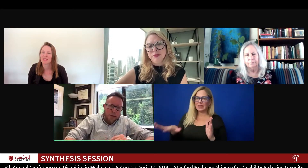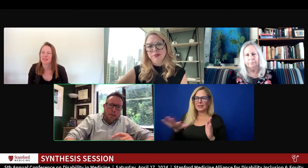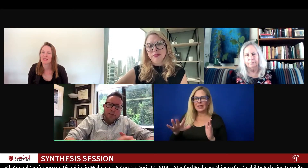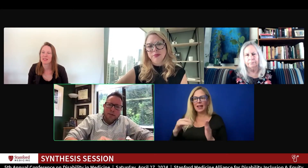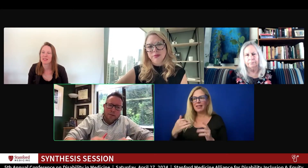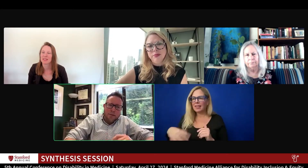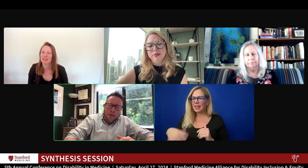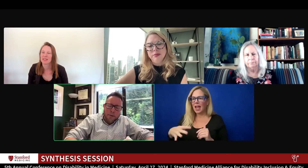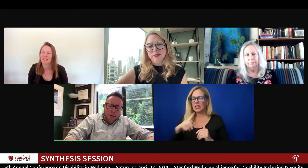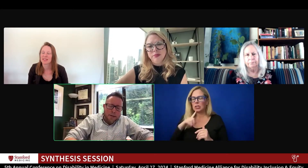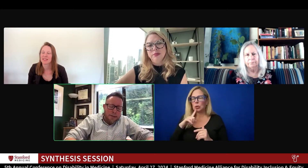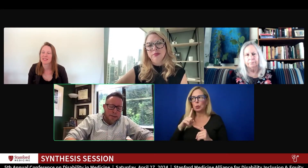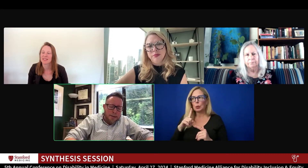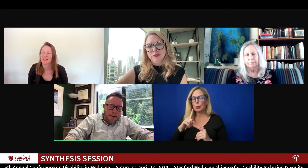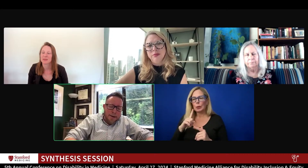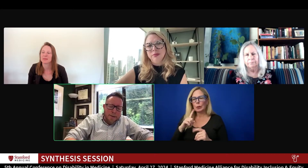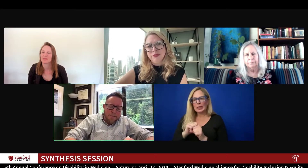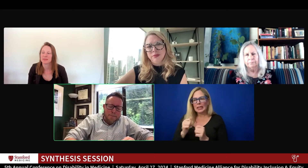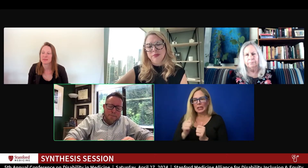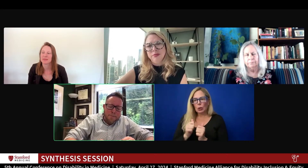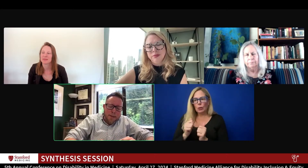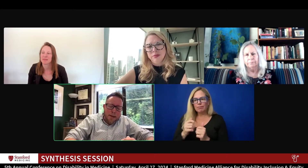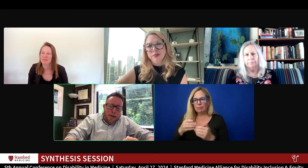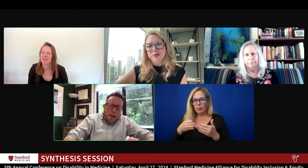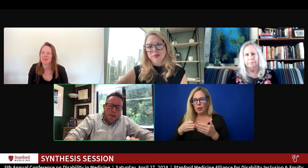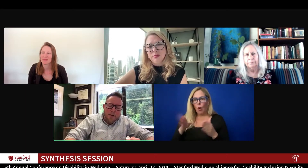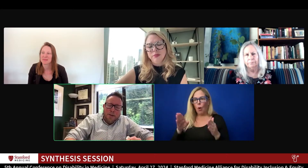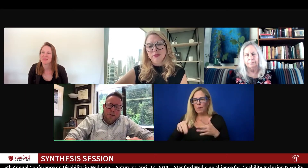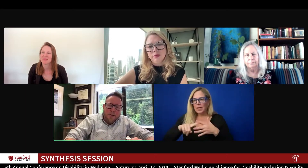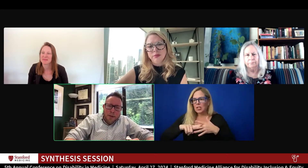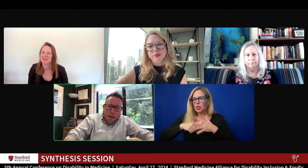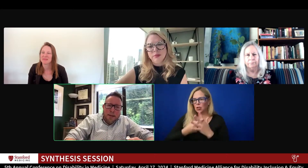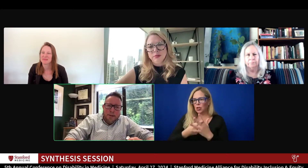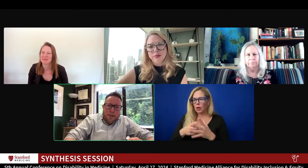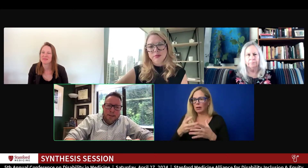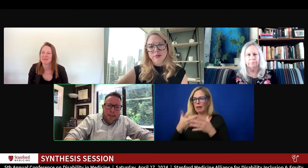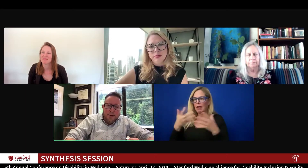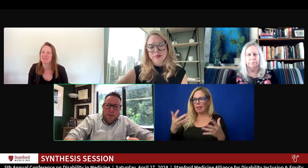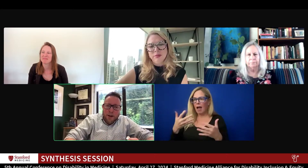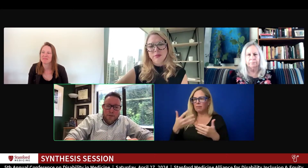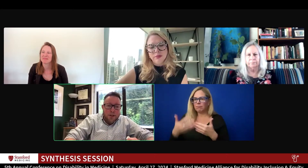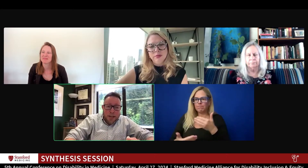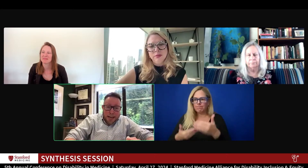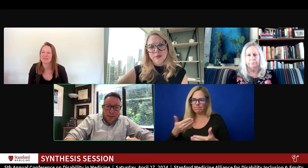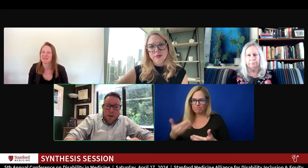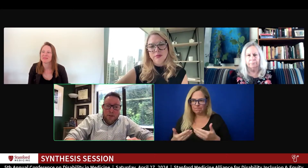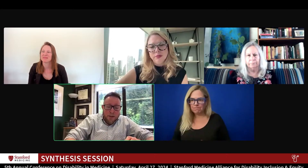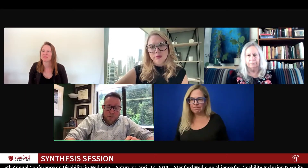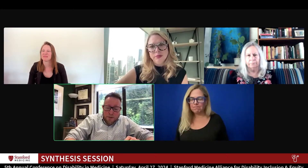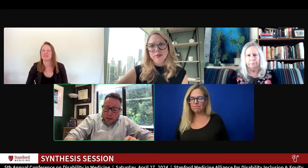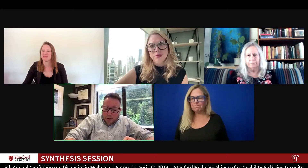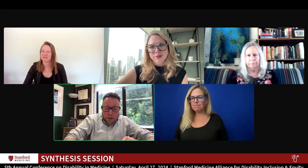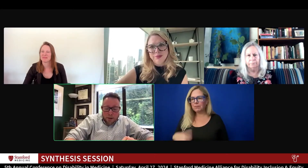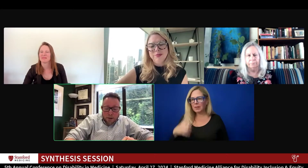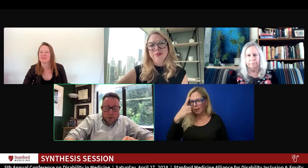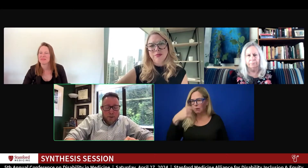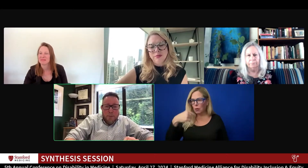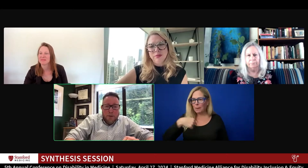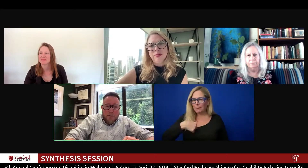things around this. So for me there was a lot of shame, a lot of fear or from my